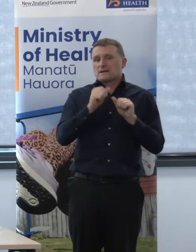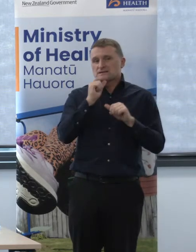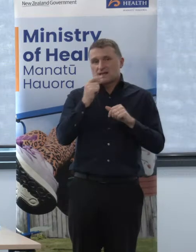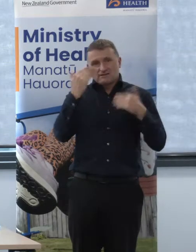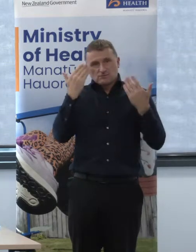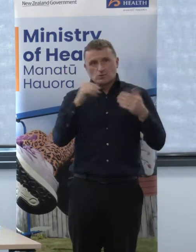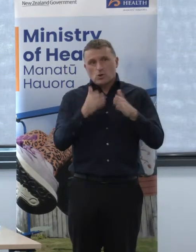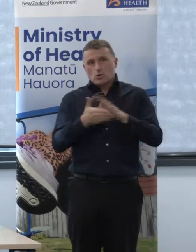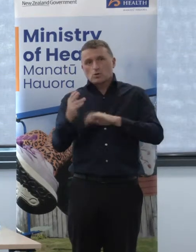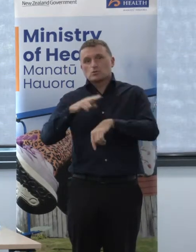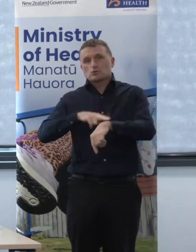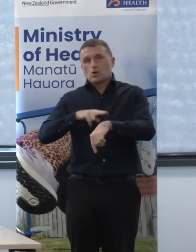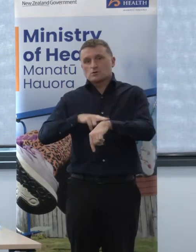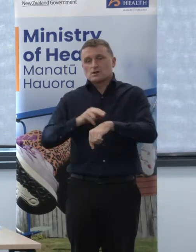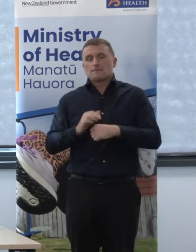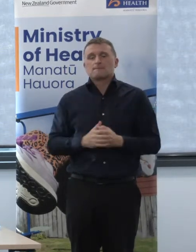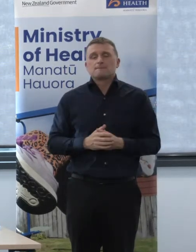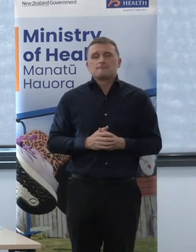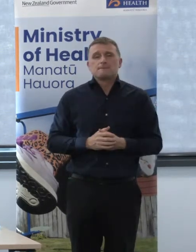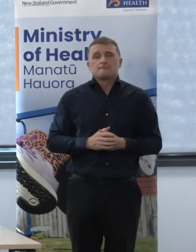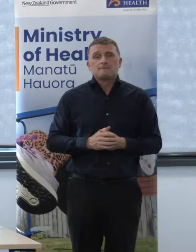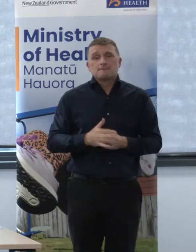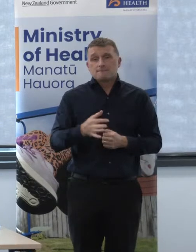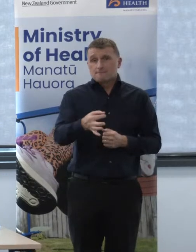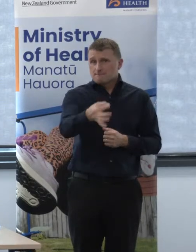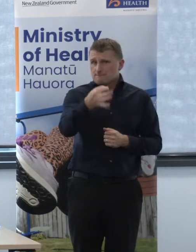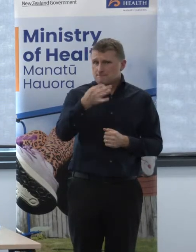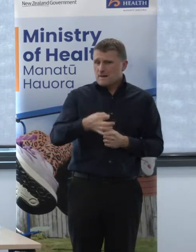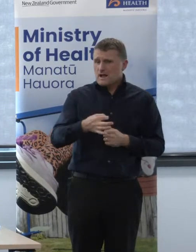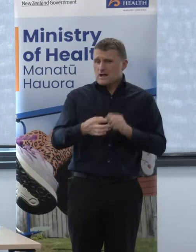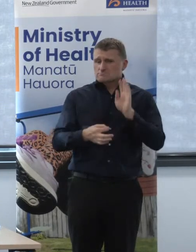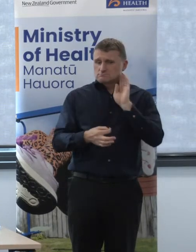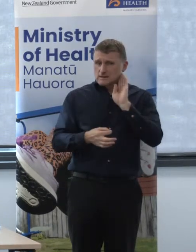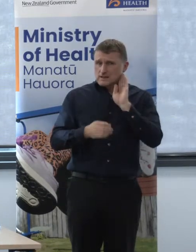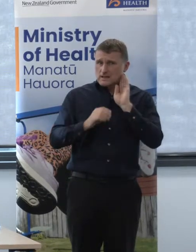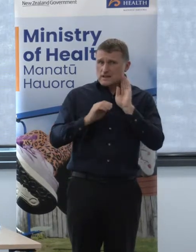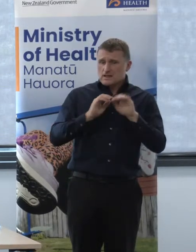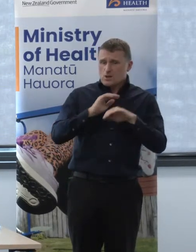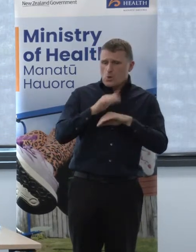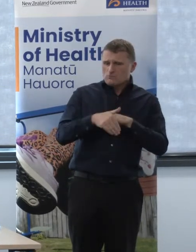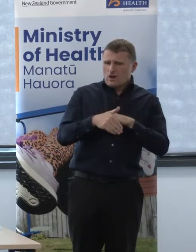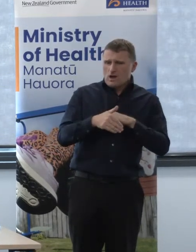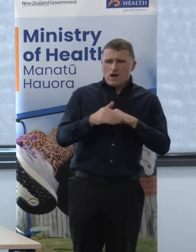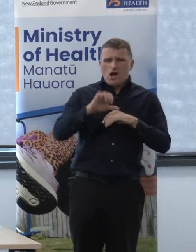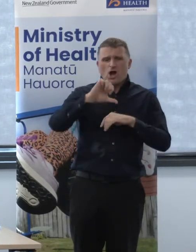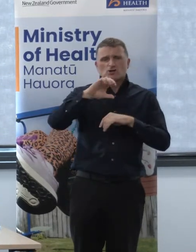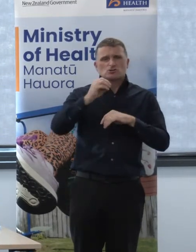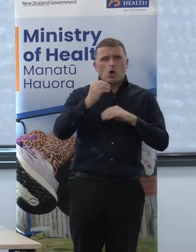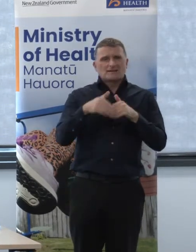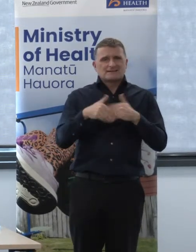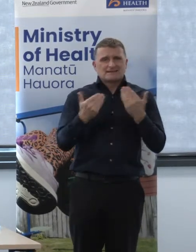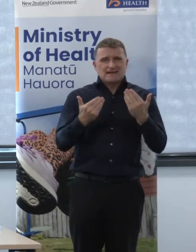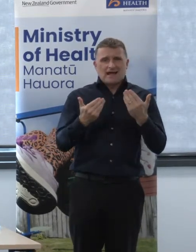opportunity to check with your